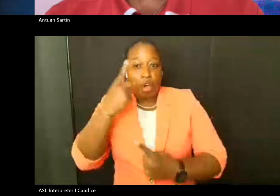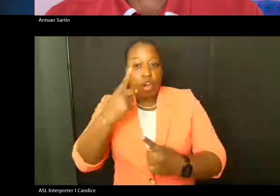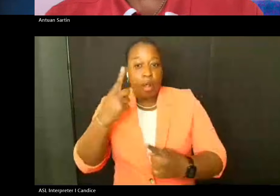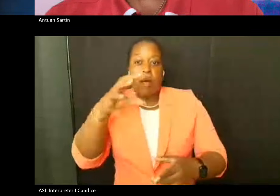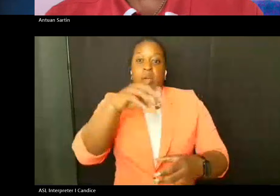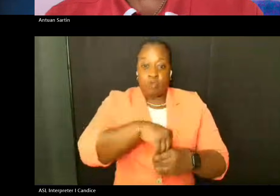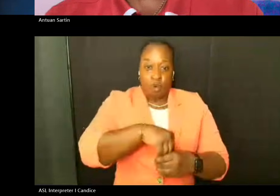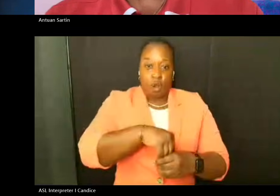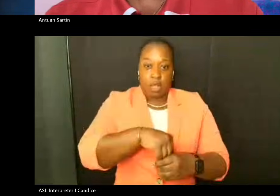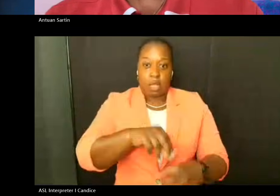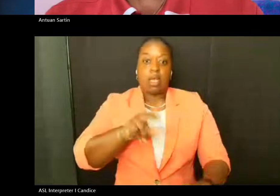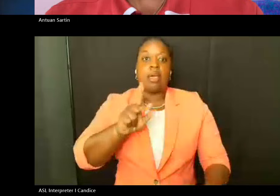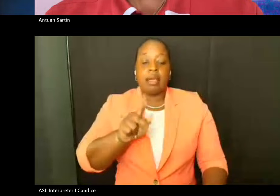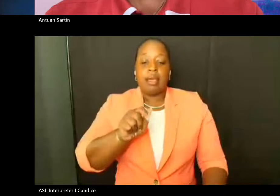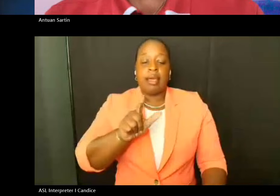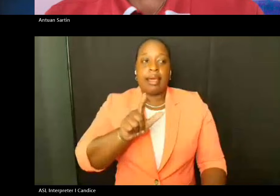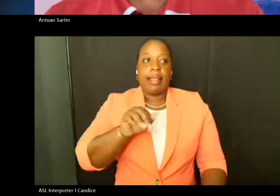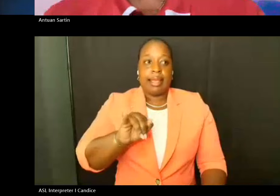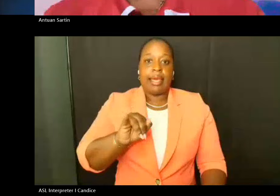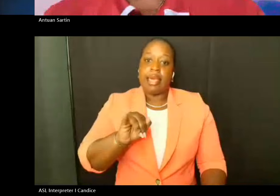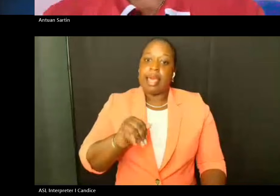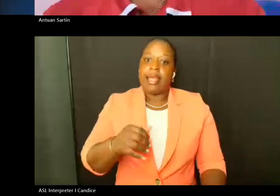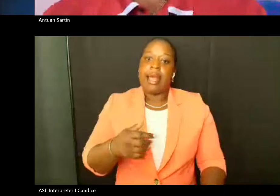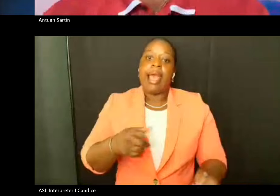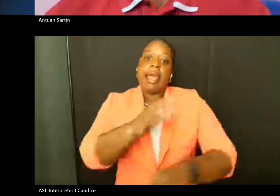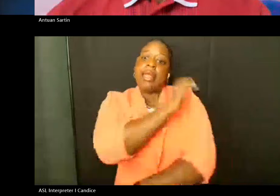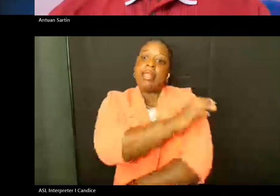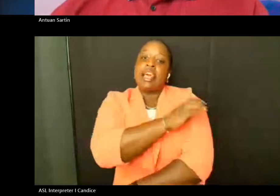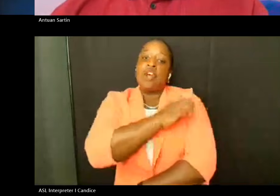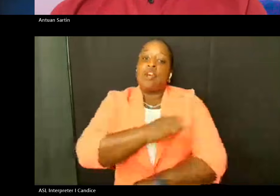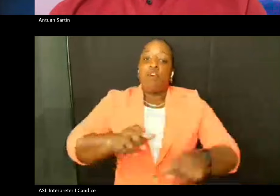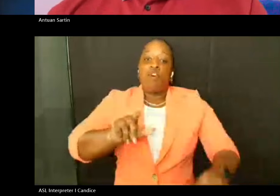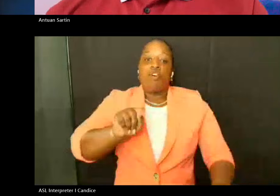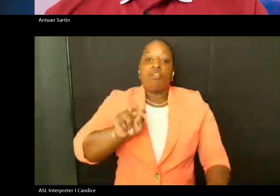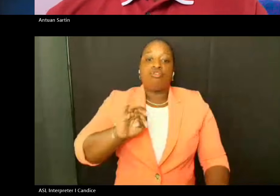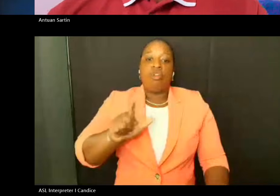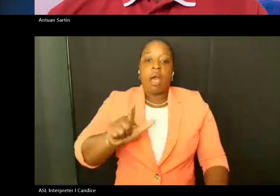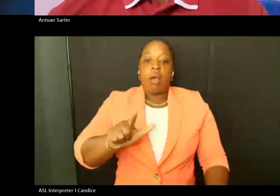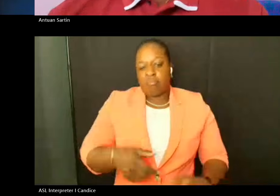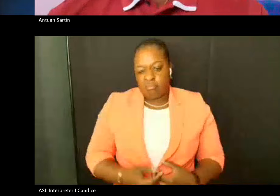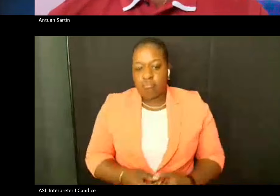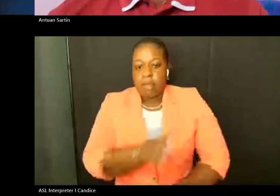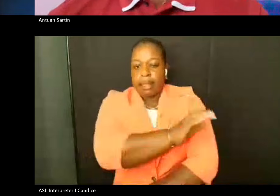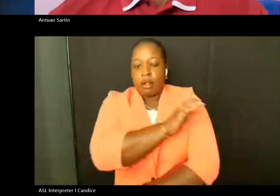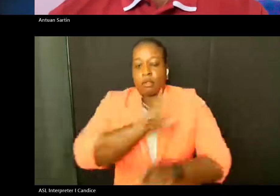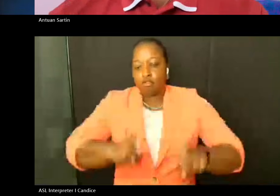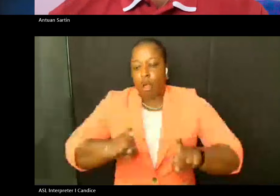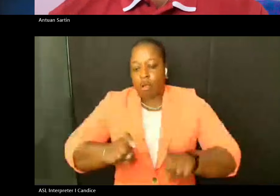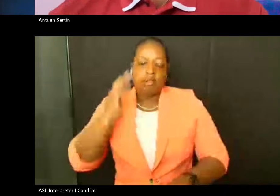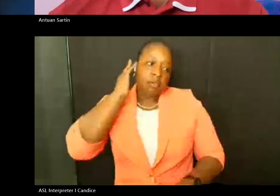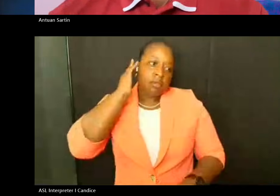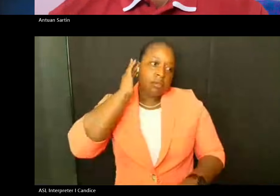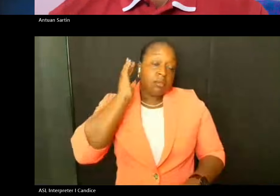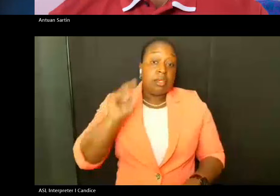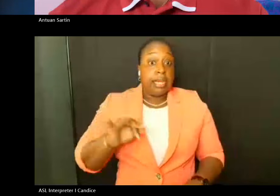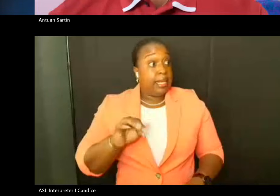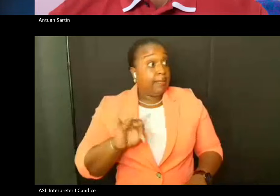in a clinical trial. And if you had, what was your experience with that? And if you haven't,